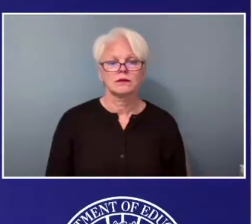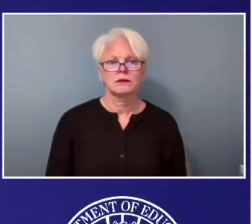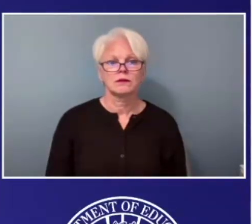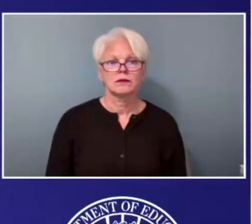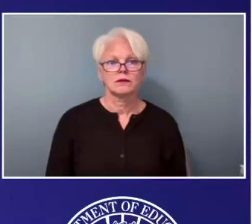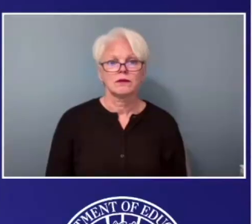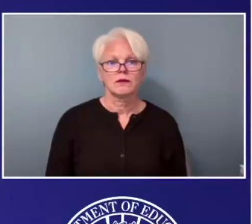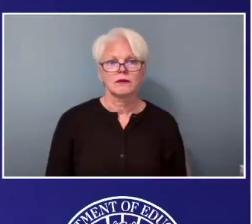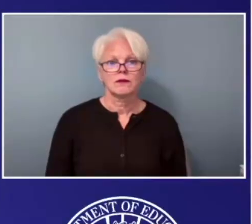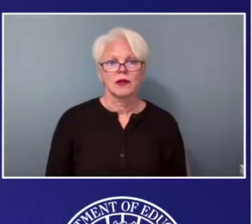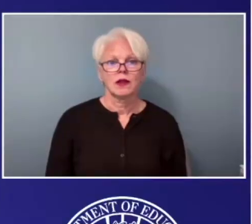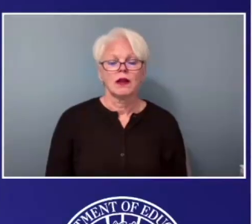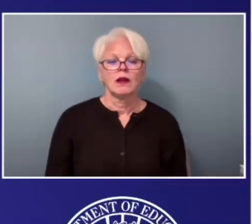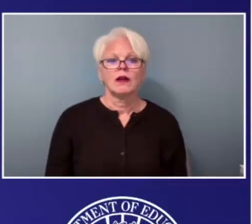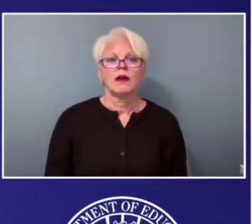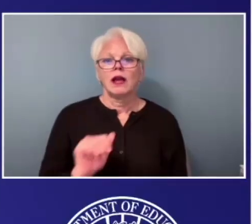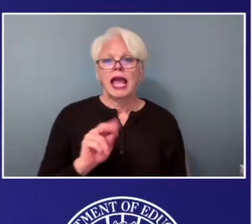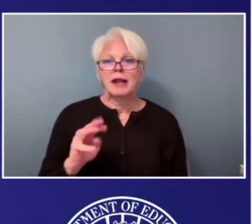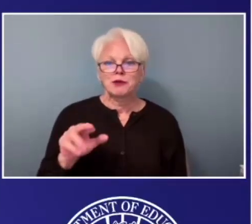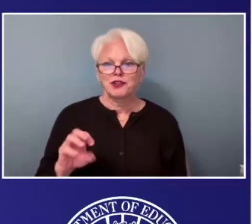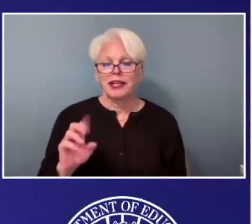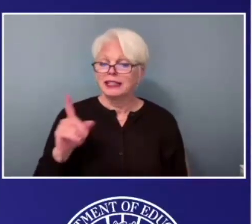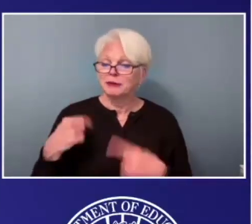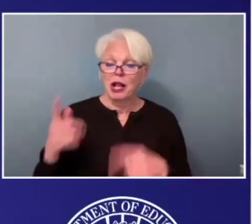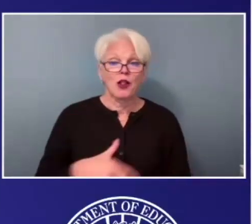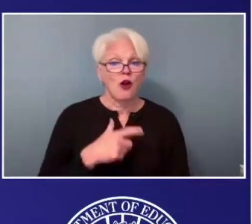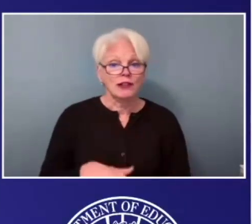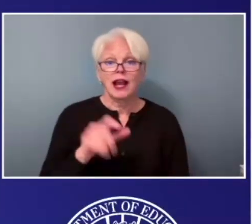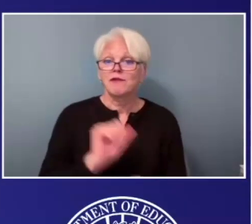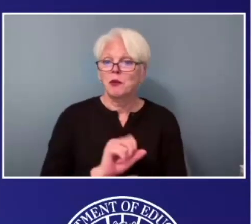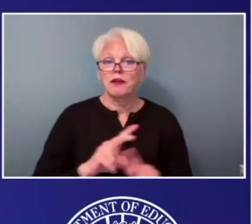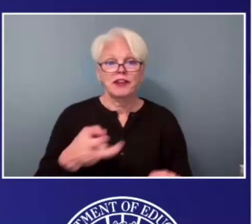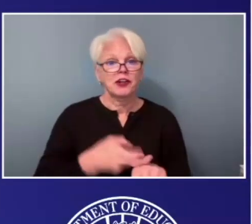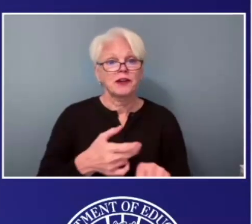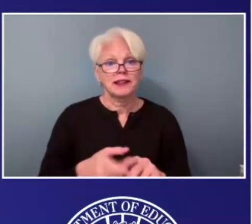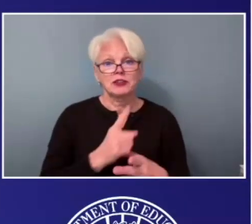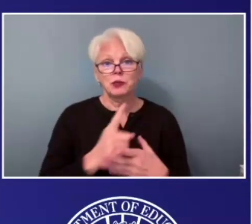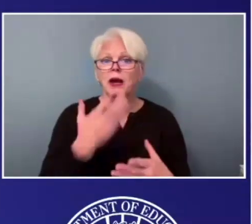So it's been a long time coming. You've worked very, very hard this week, and I'd like to thank you all for that.